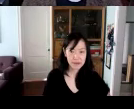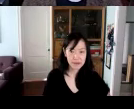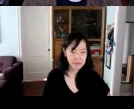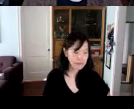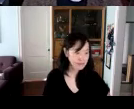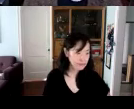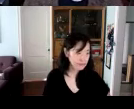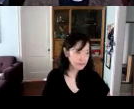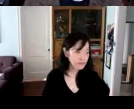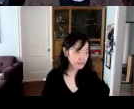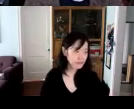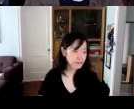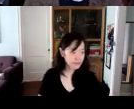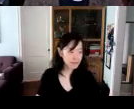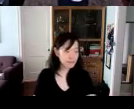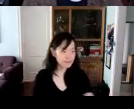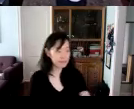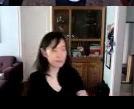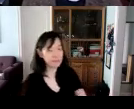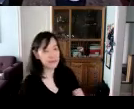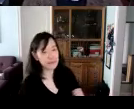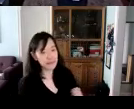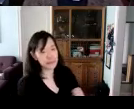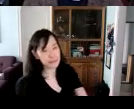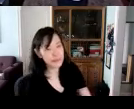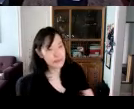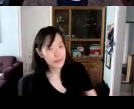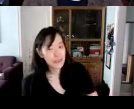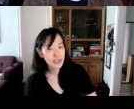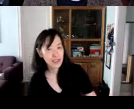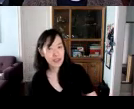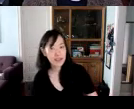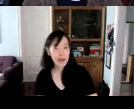To go to the grant interface, visit mrac dot org and click on one of the yellow